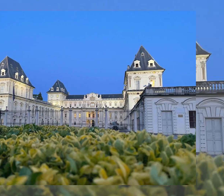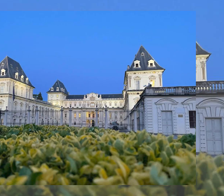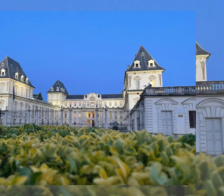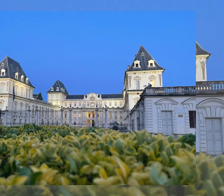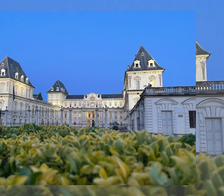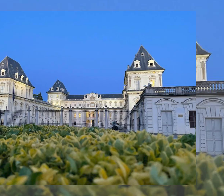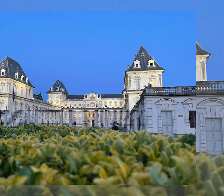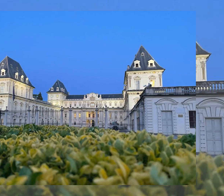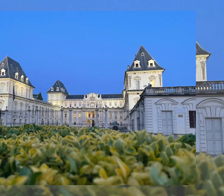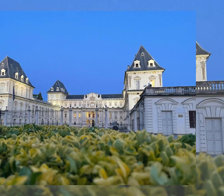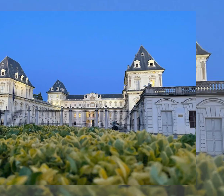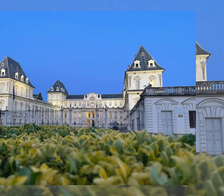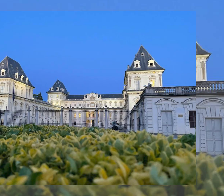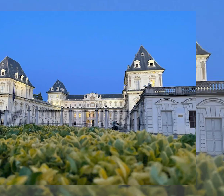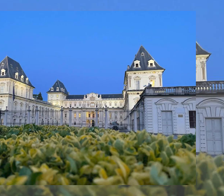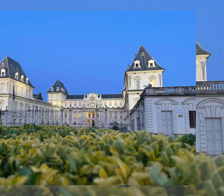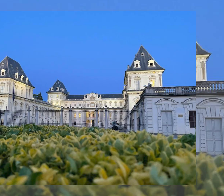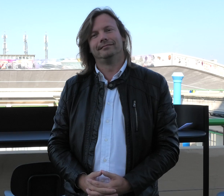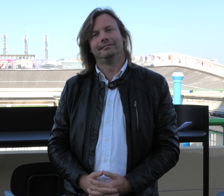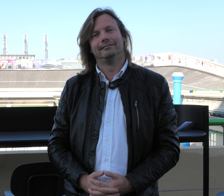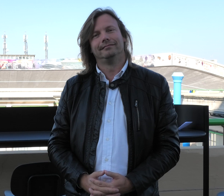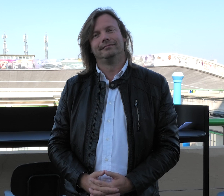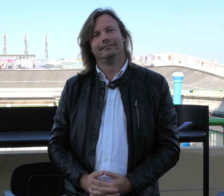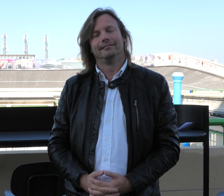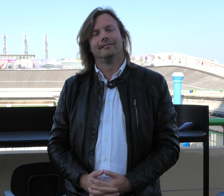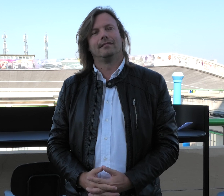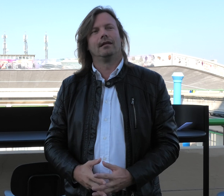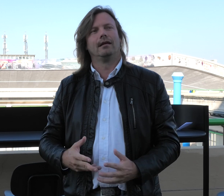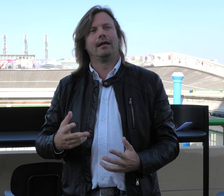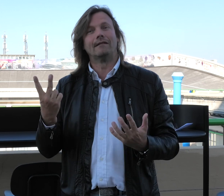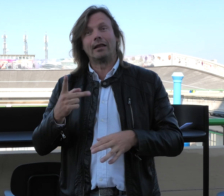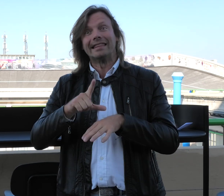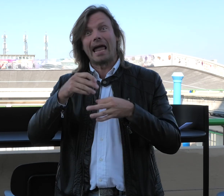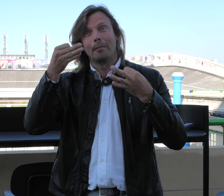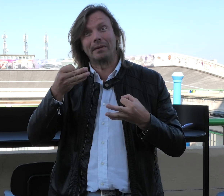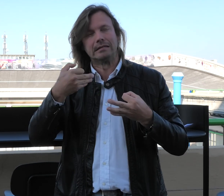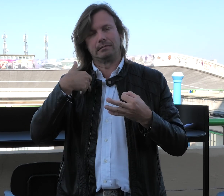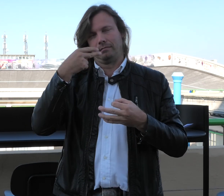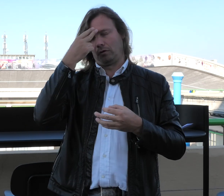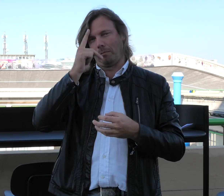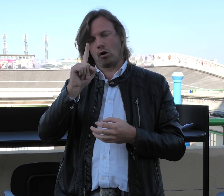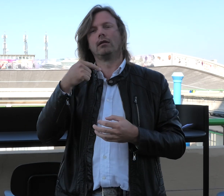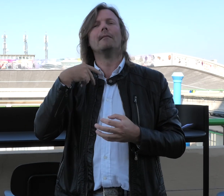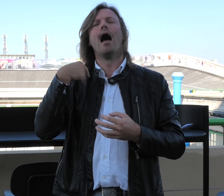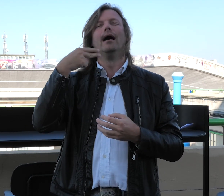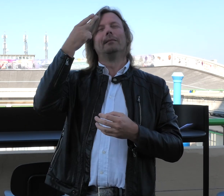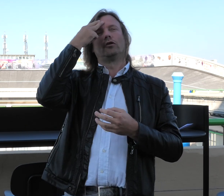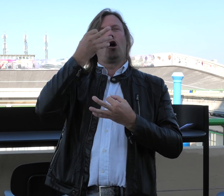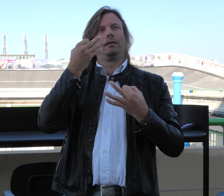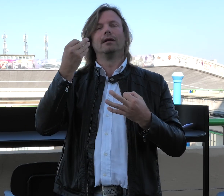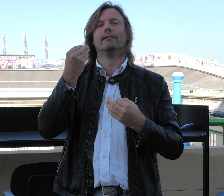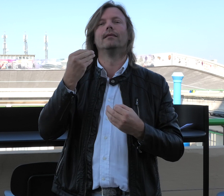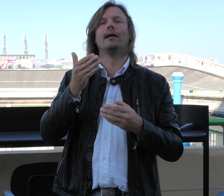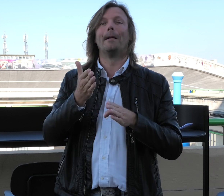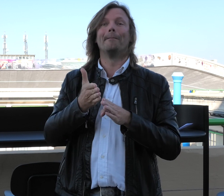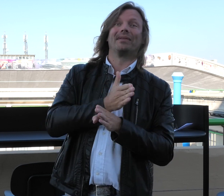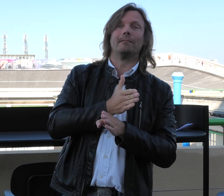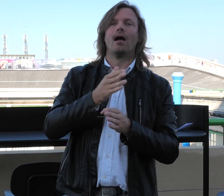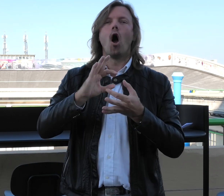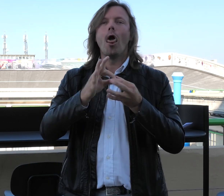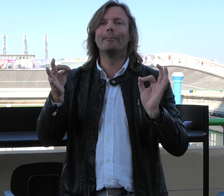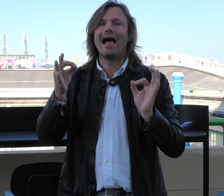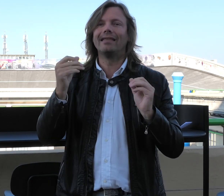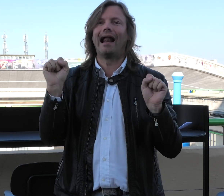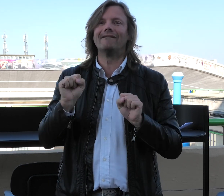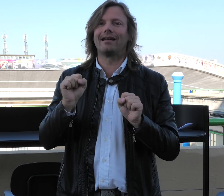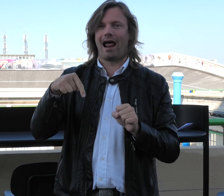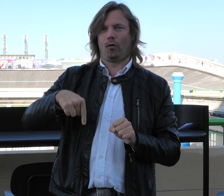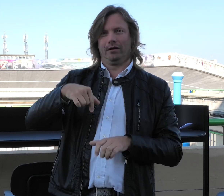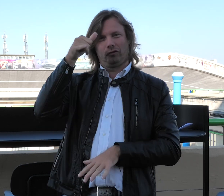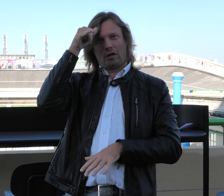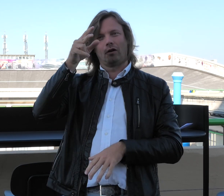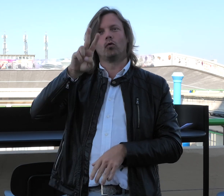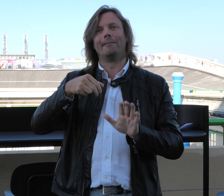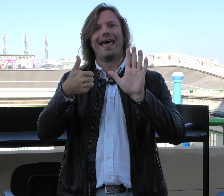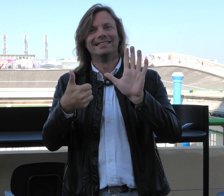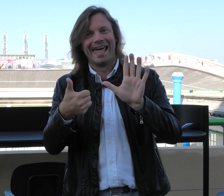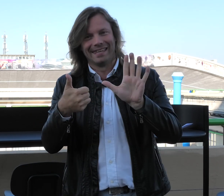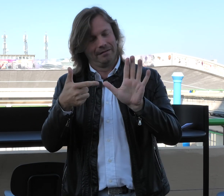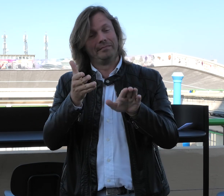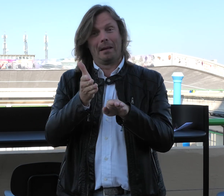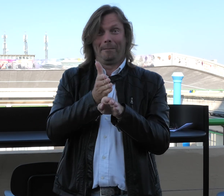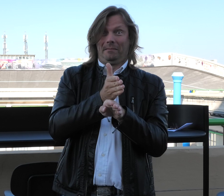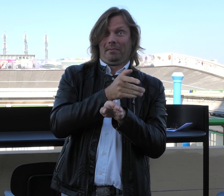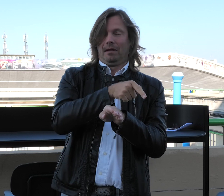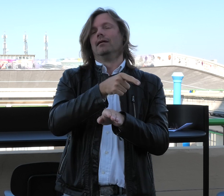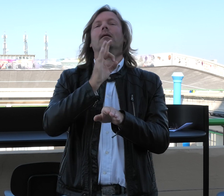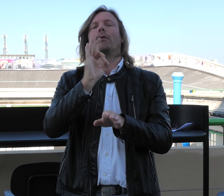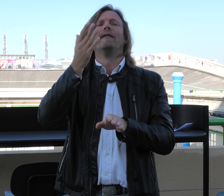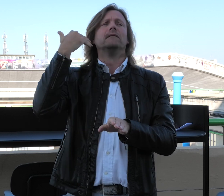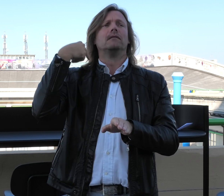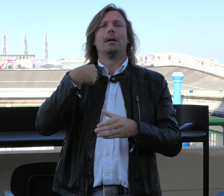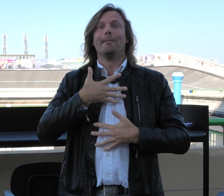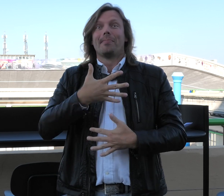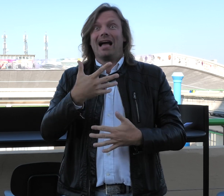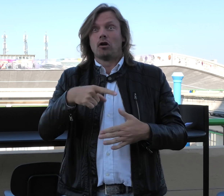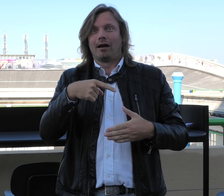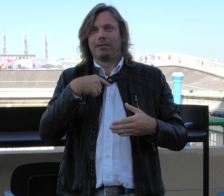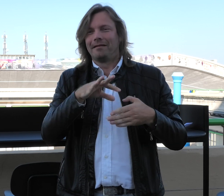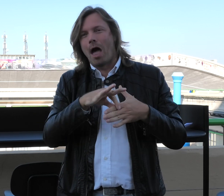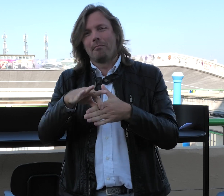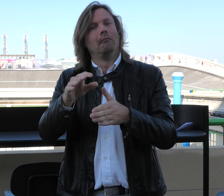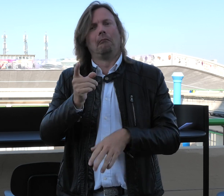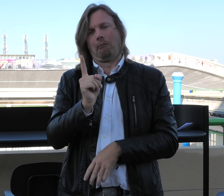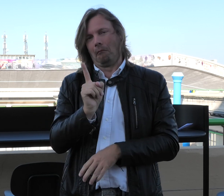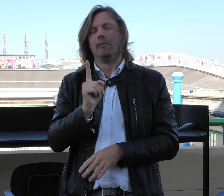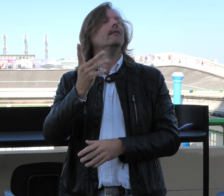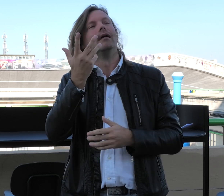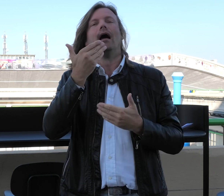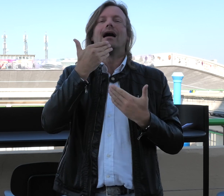I don't remember the precise time, but before the 2006 Winter Olympics in Turin I didn't have this passion for driving.